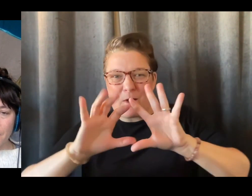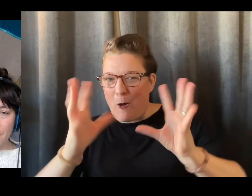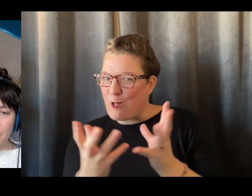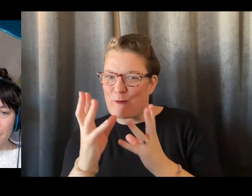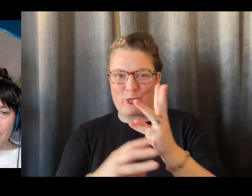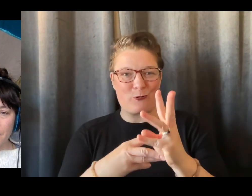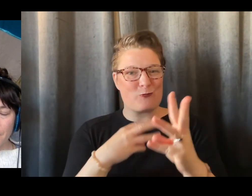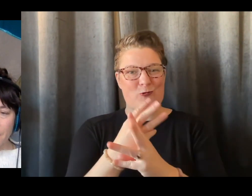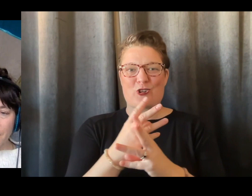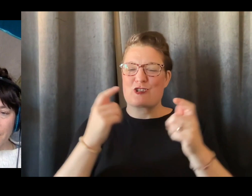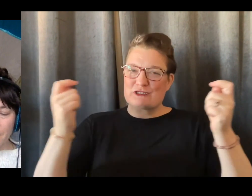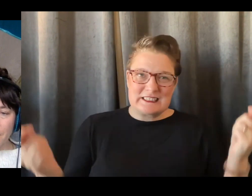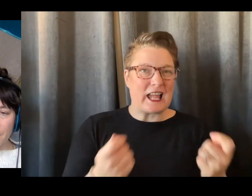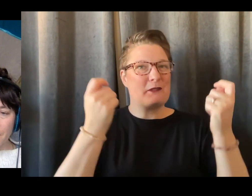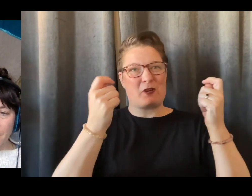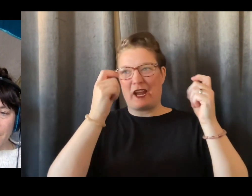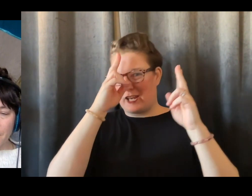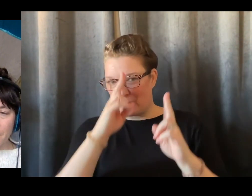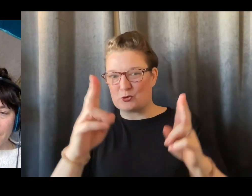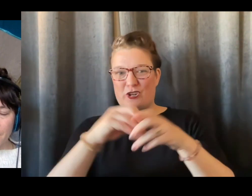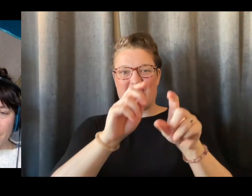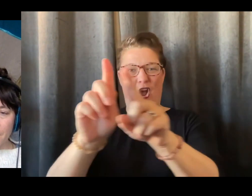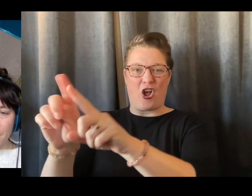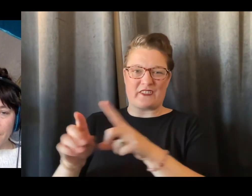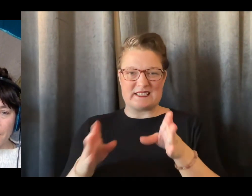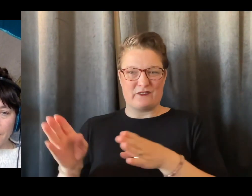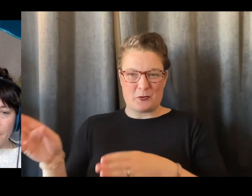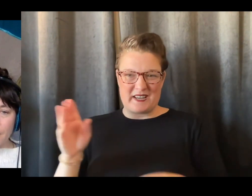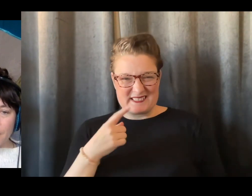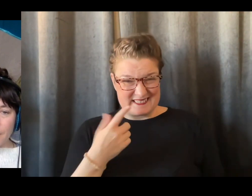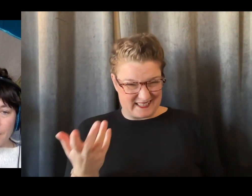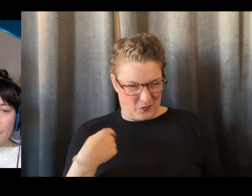different ways and be like, and we are a people, we are connected to each other.